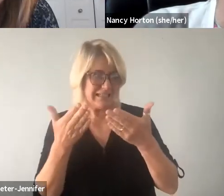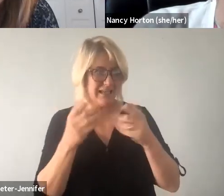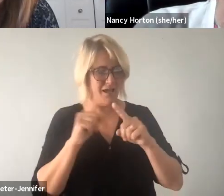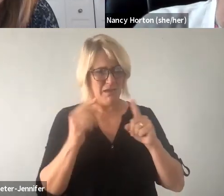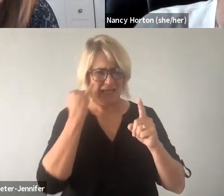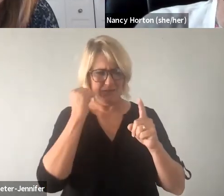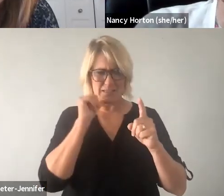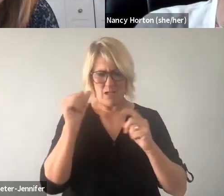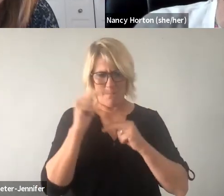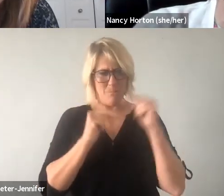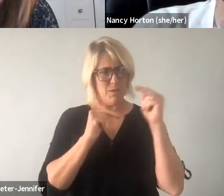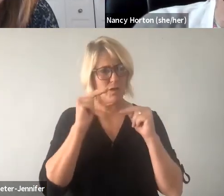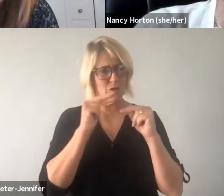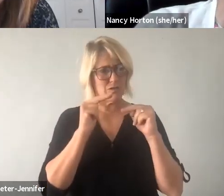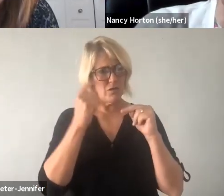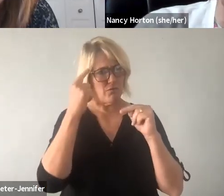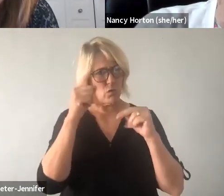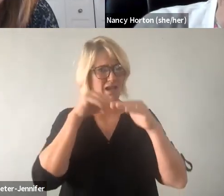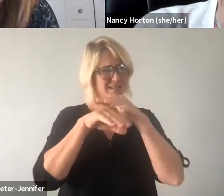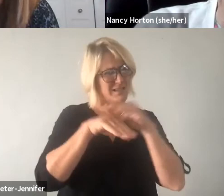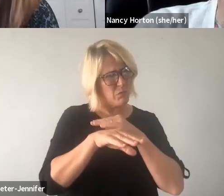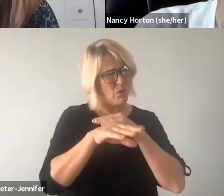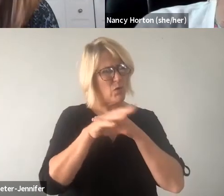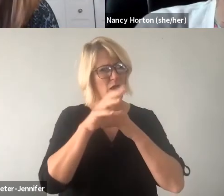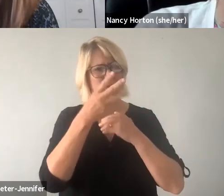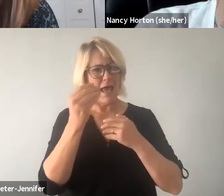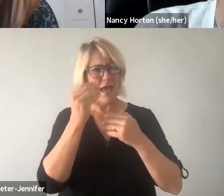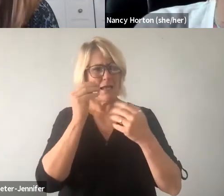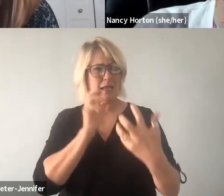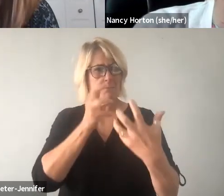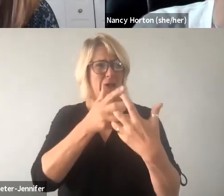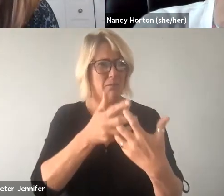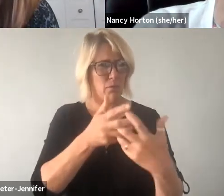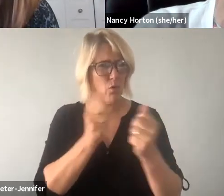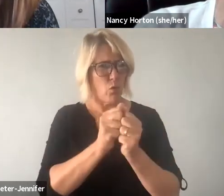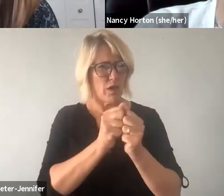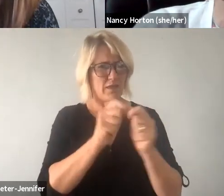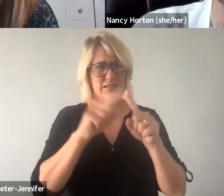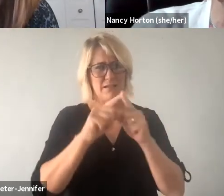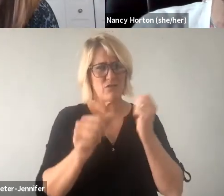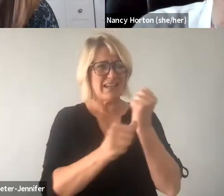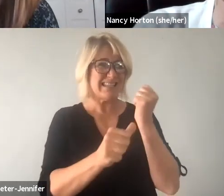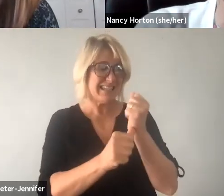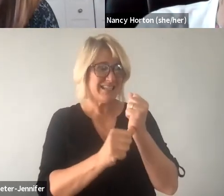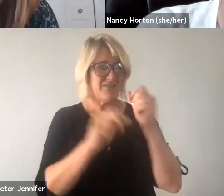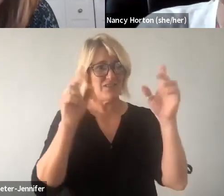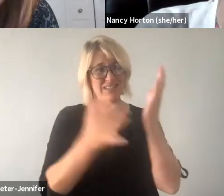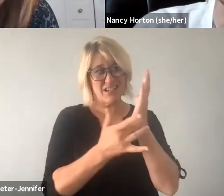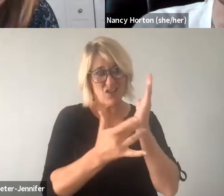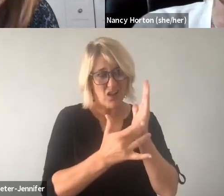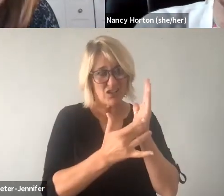us more accessible, more available, more convenient, but if these things aren't really built to be accessible